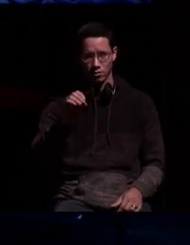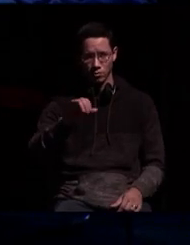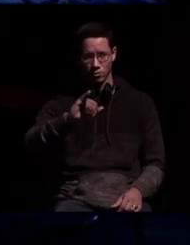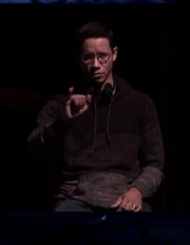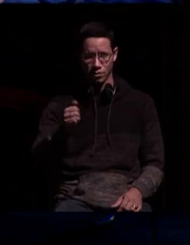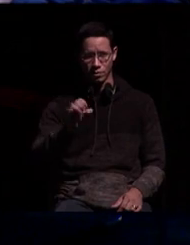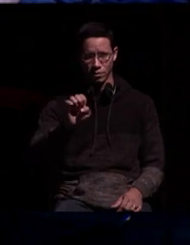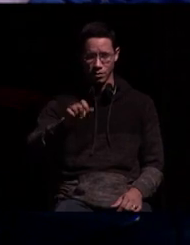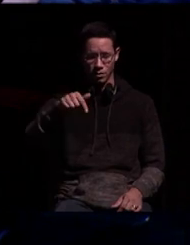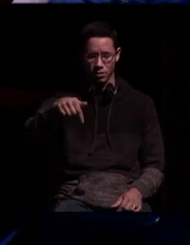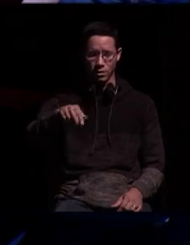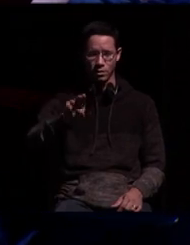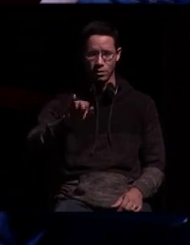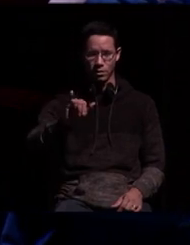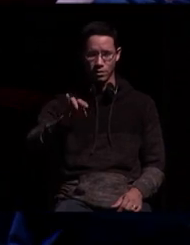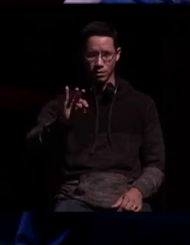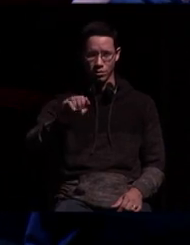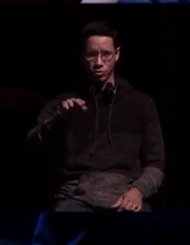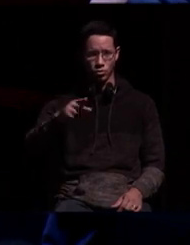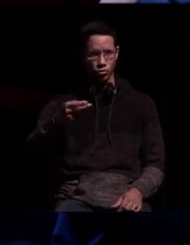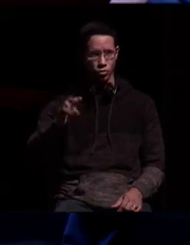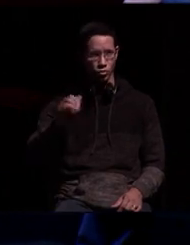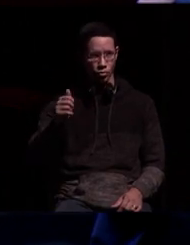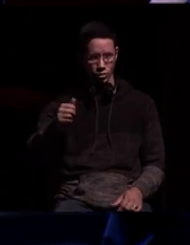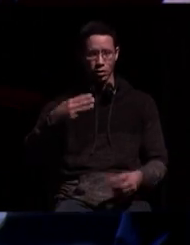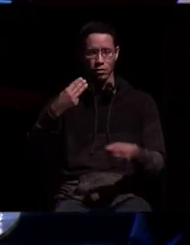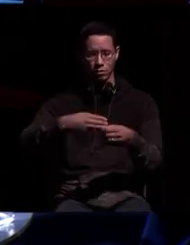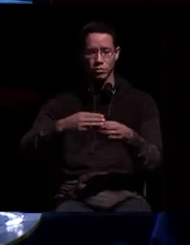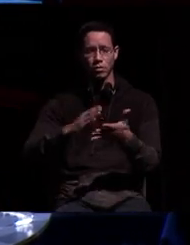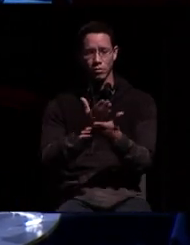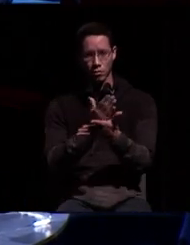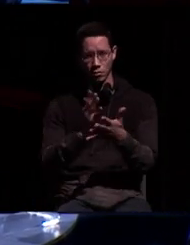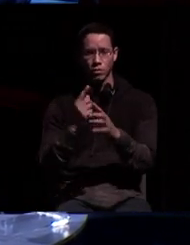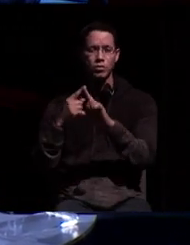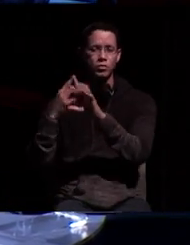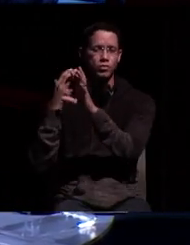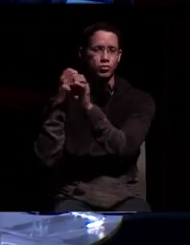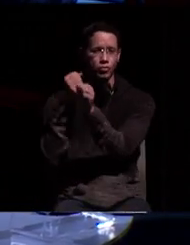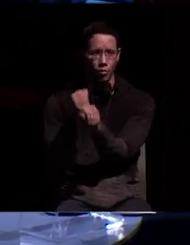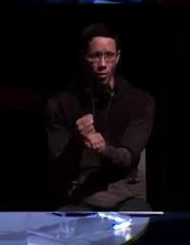plus the money coming from